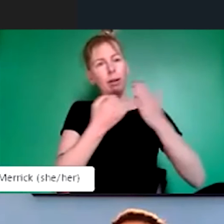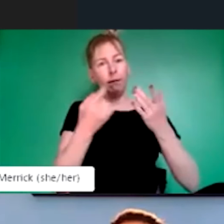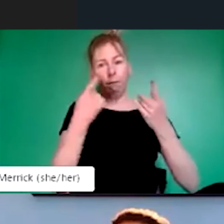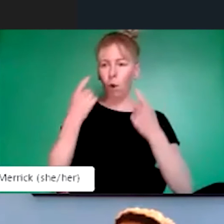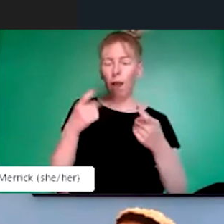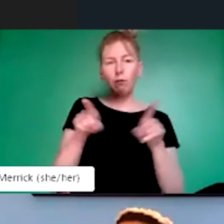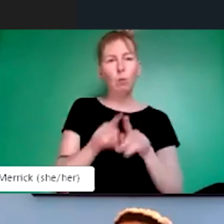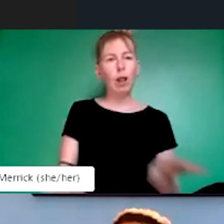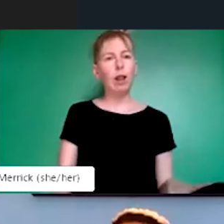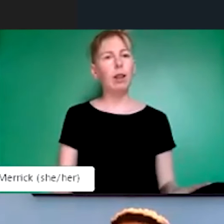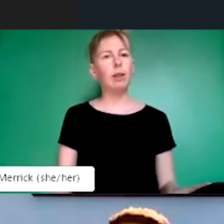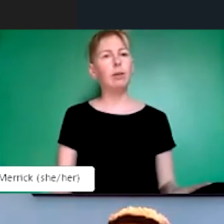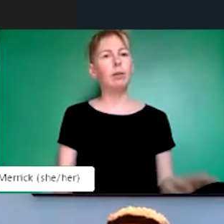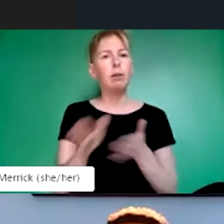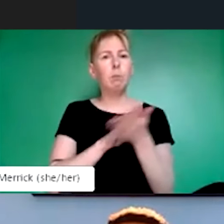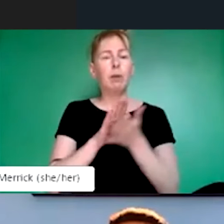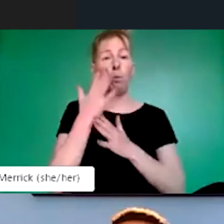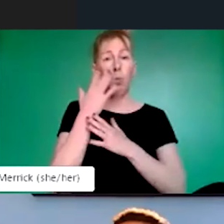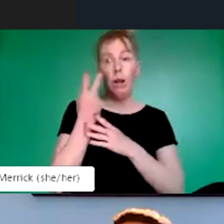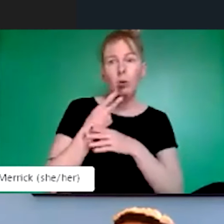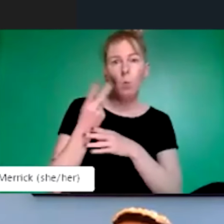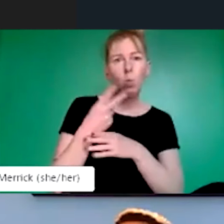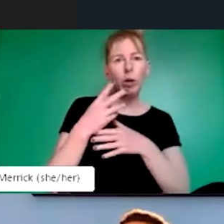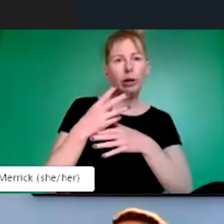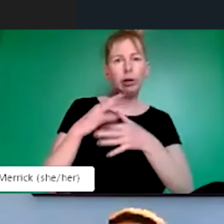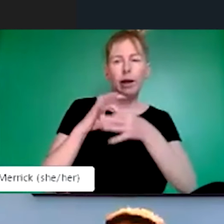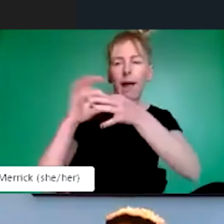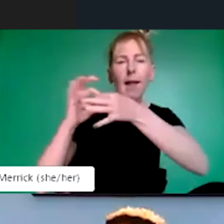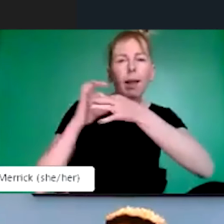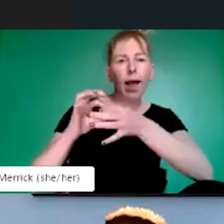when we engage with institutions, we don't have to reproduce these scenes of violence